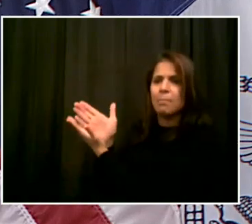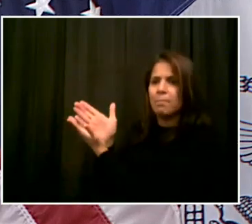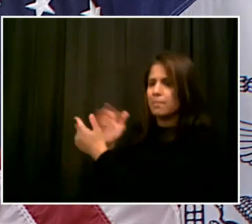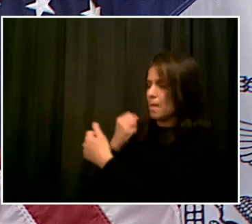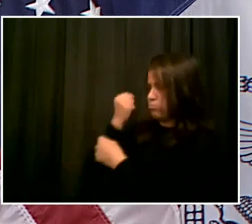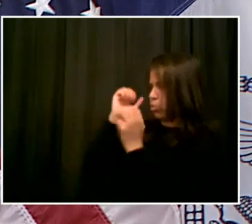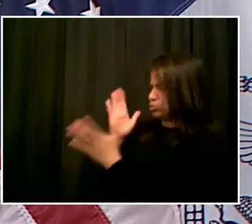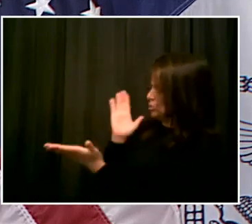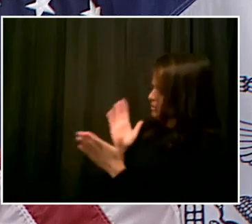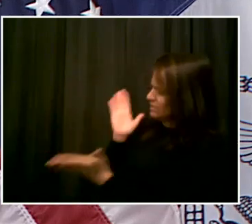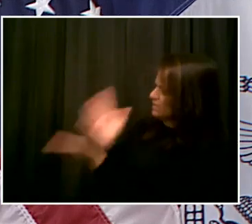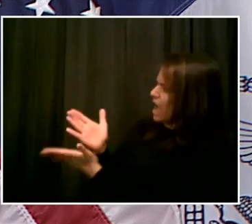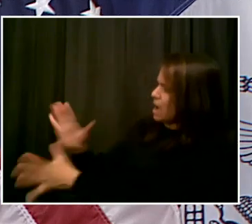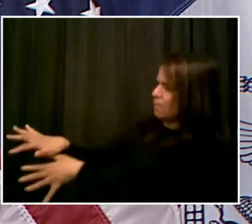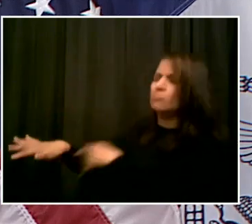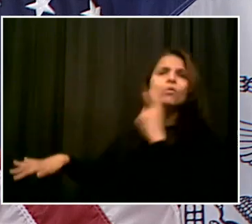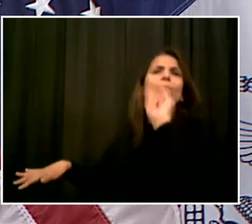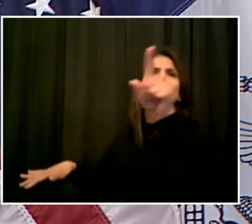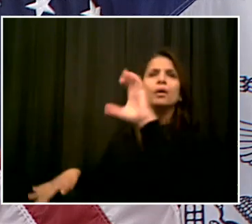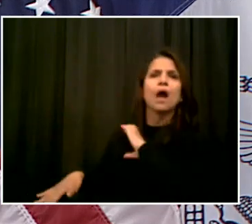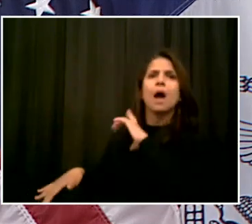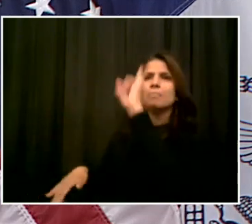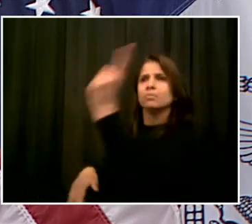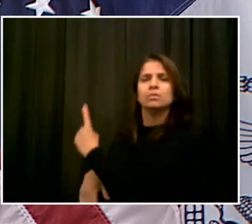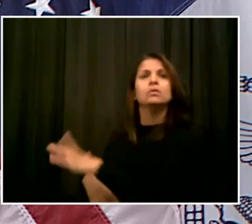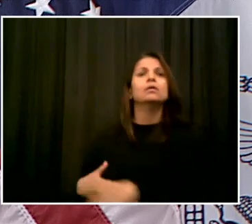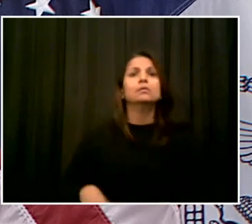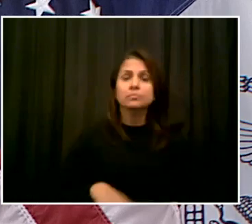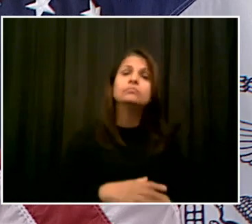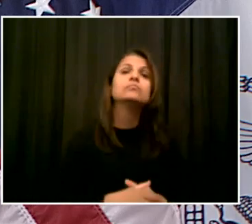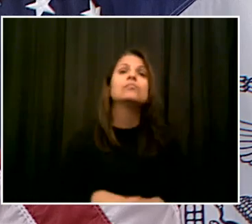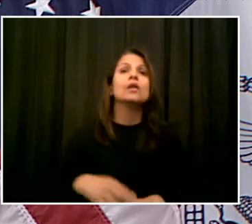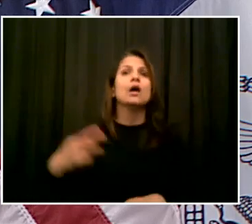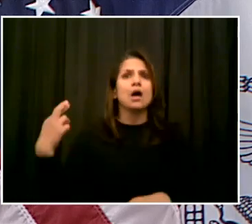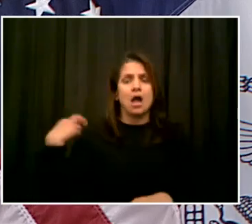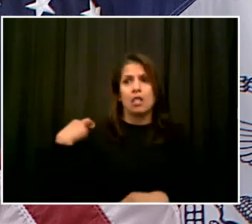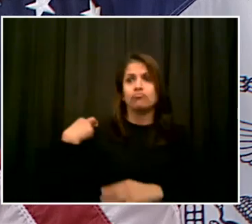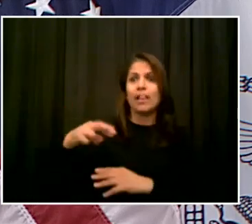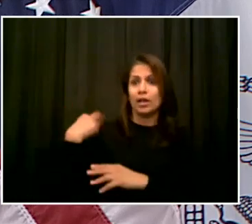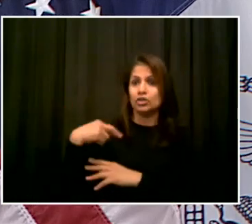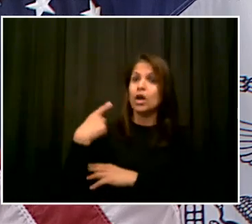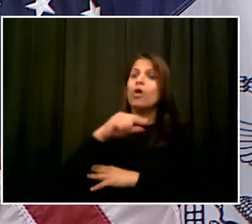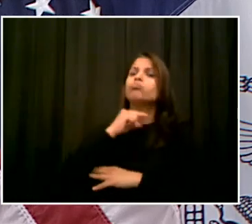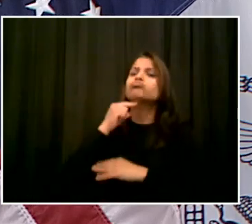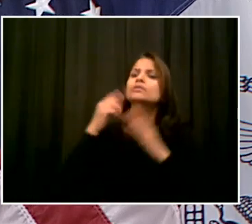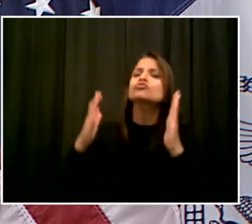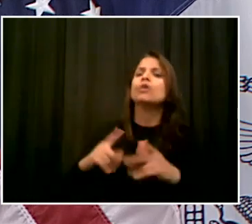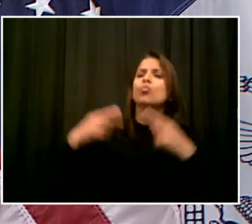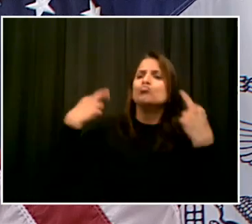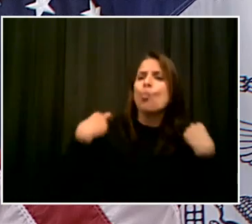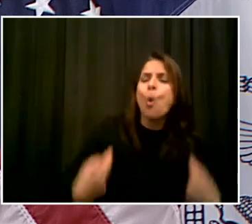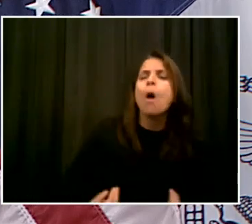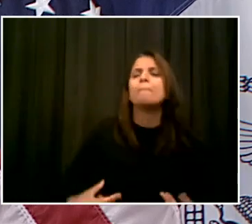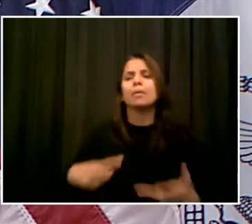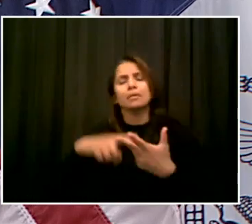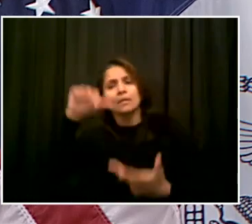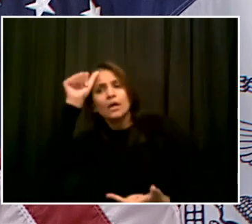TO PEPOLEI F YOU'RE GOING TO PROTEST IN OUR COMMUNITY THAT IT MUST BE PACEEULF. WE WILL REC